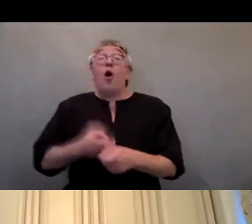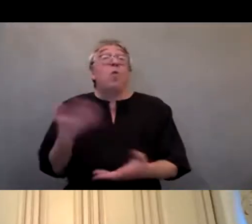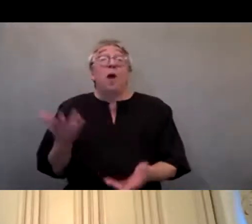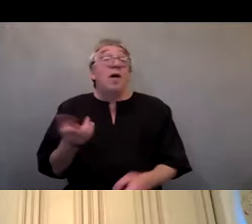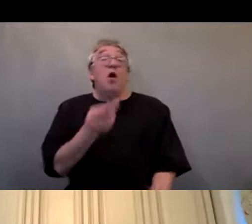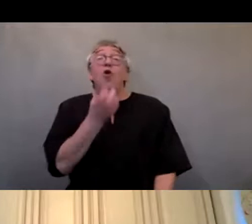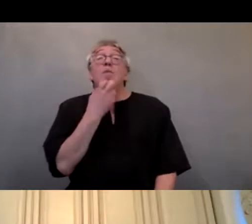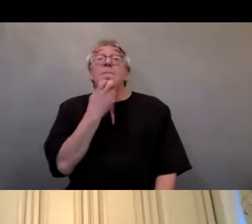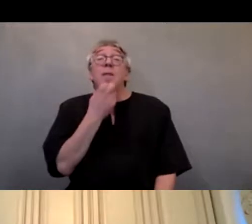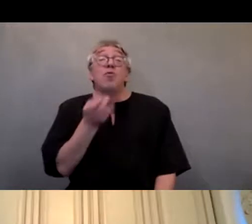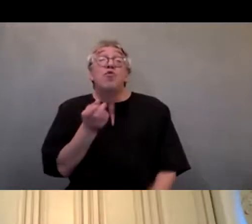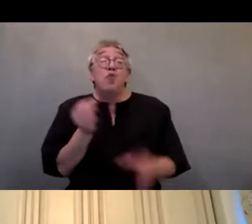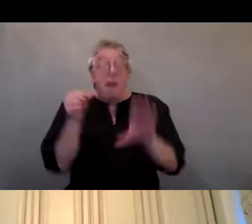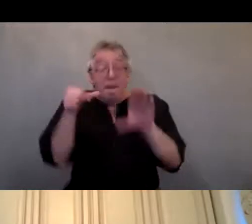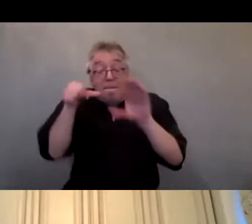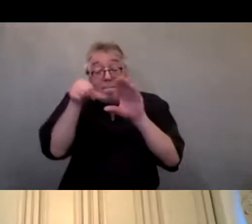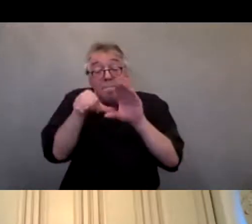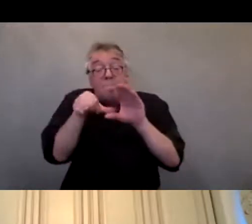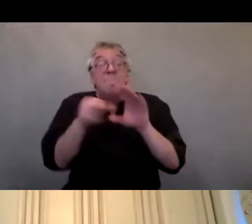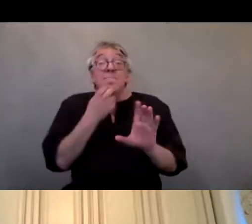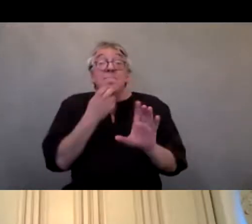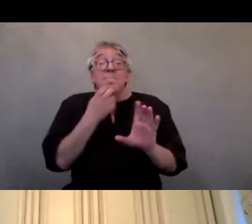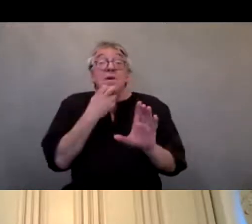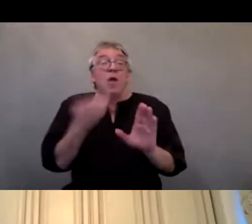cables, ongoing for the life of the cochlear implant. That should be part